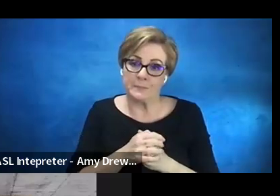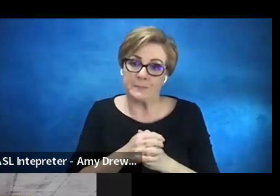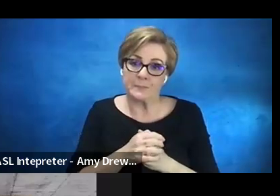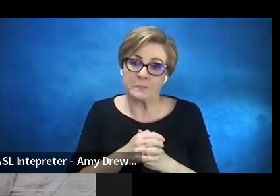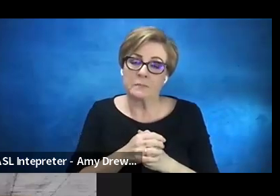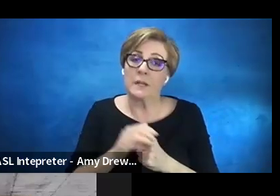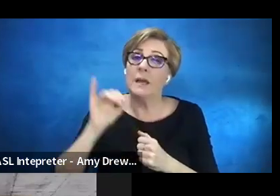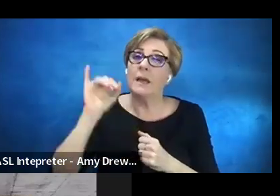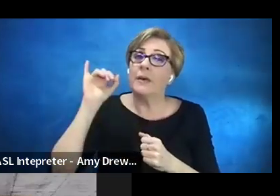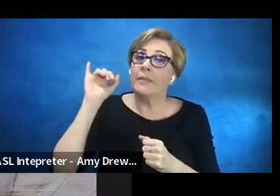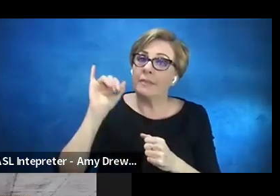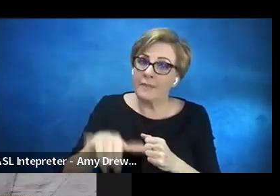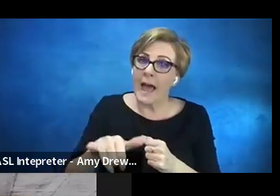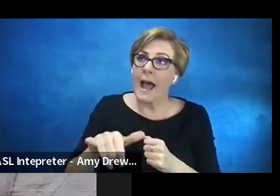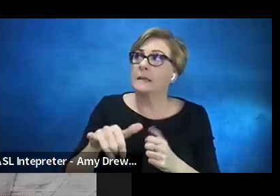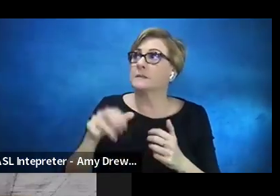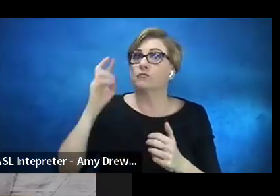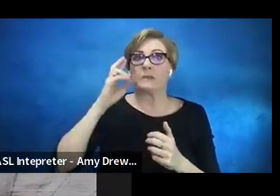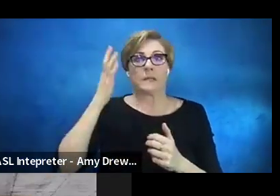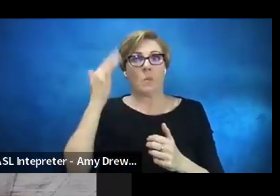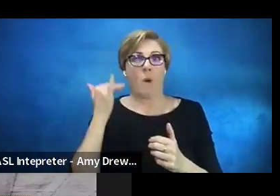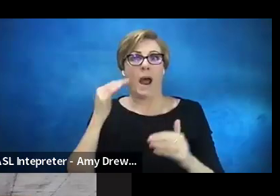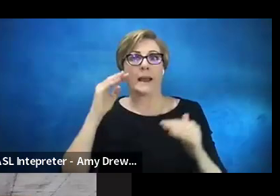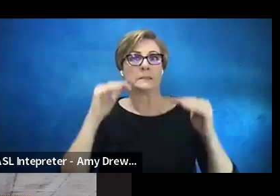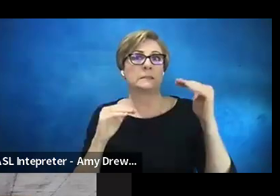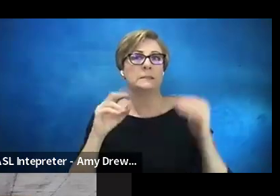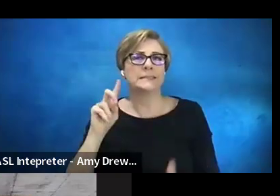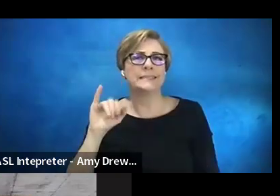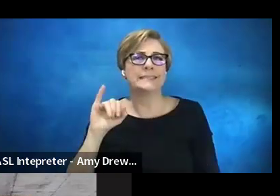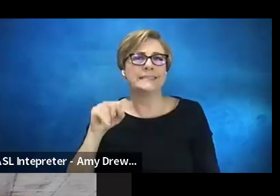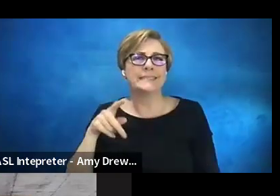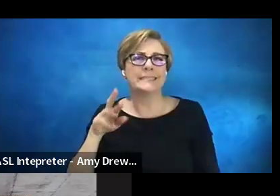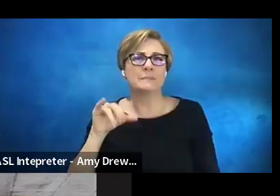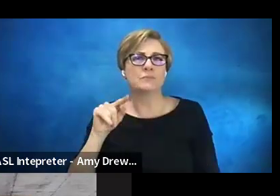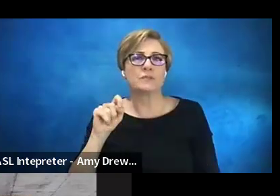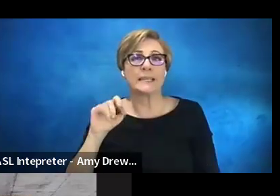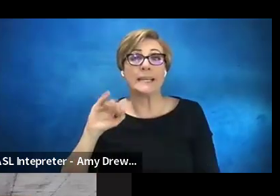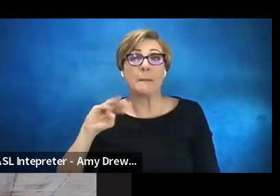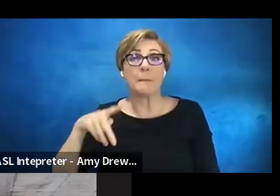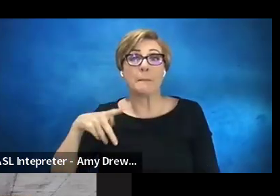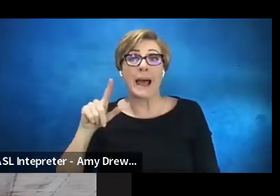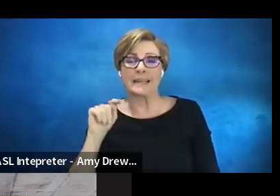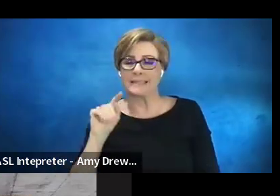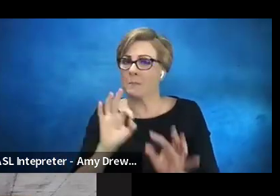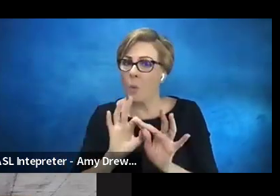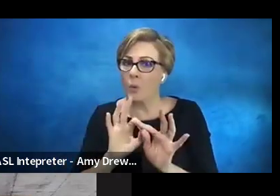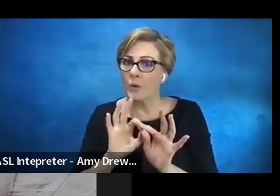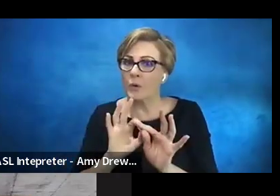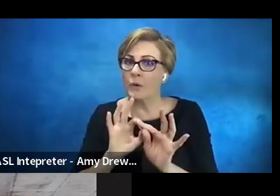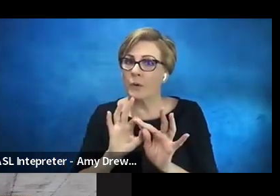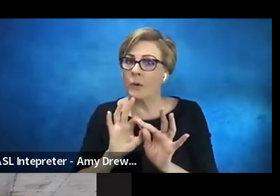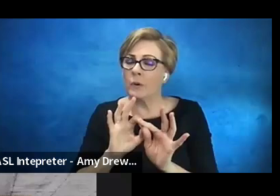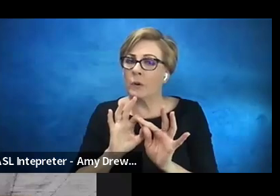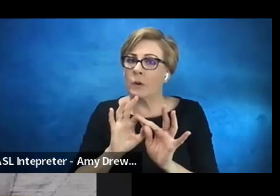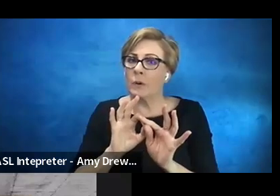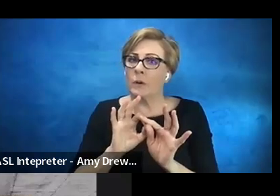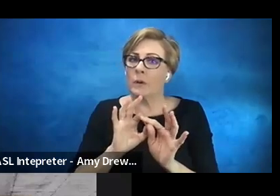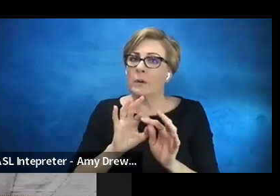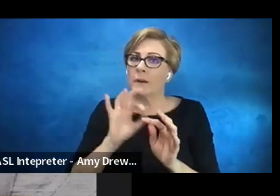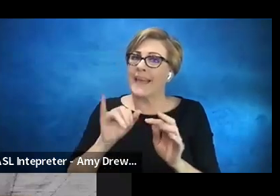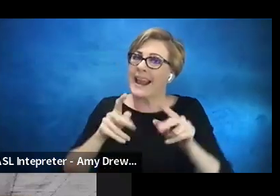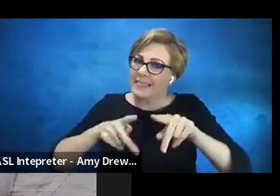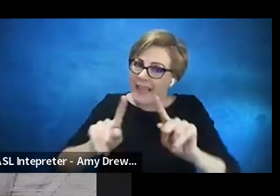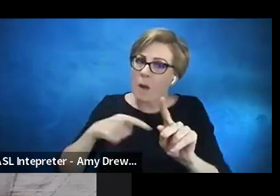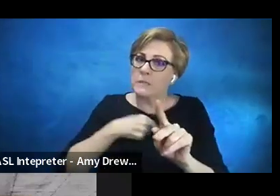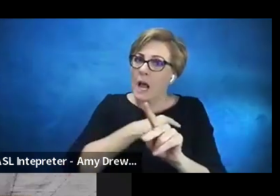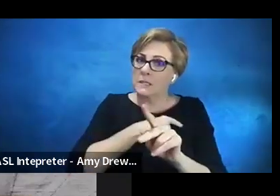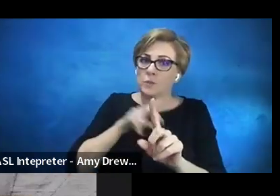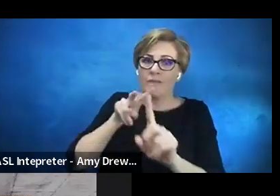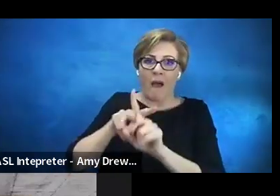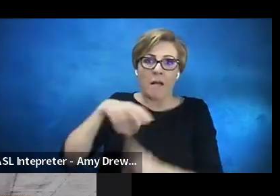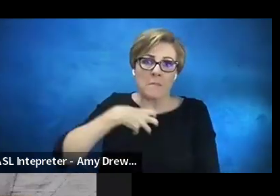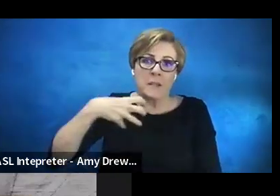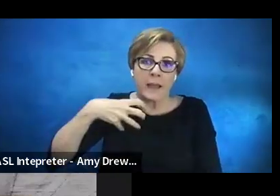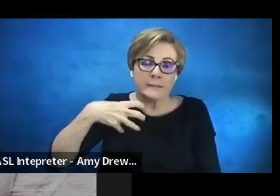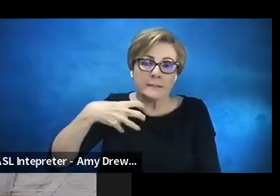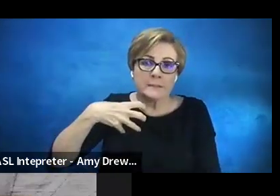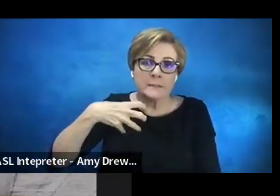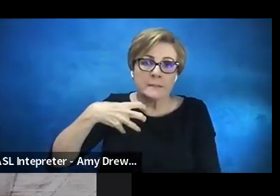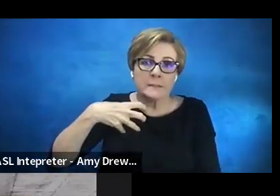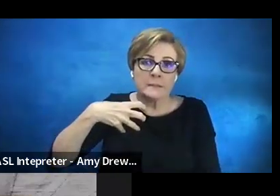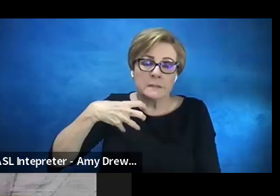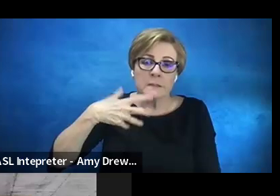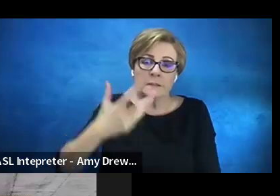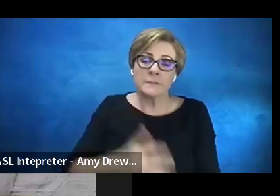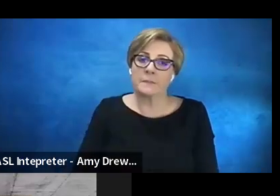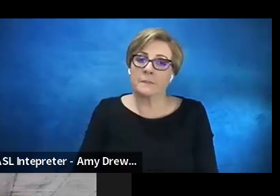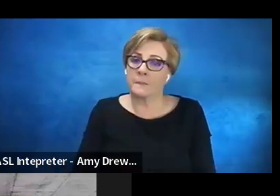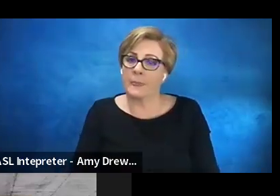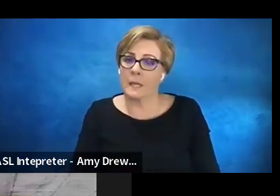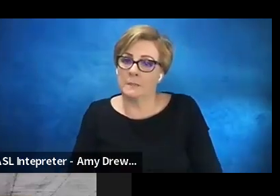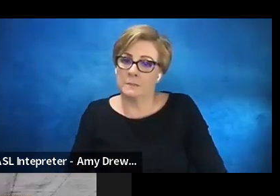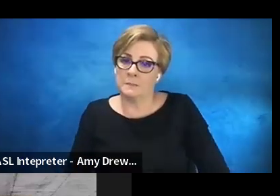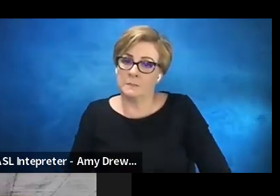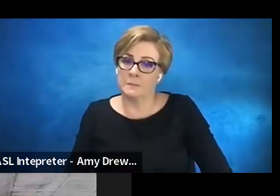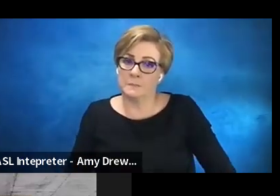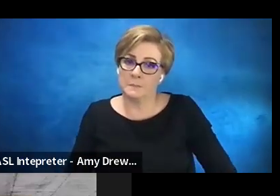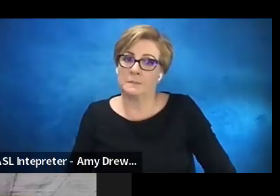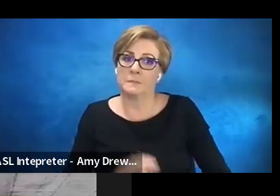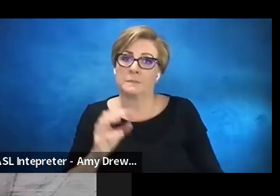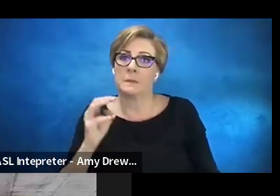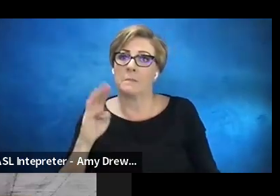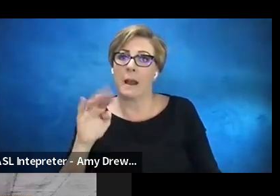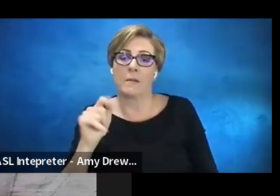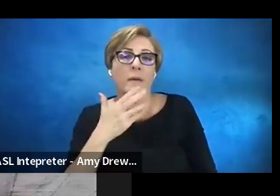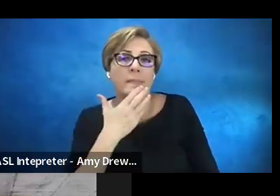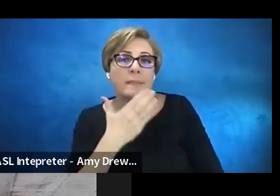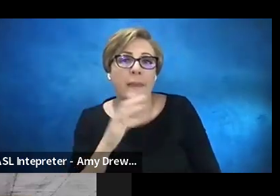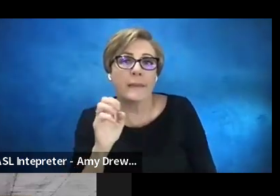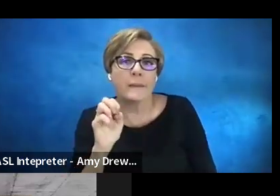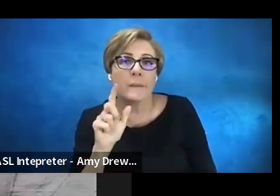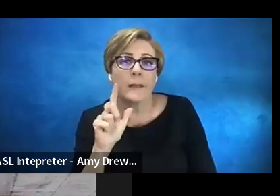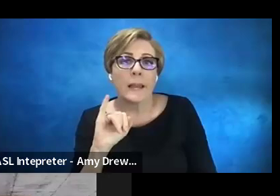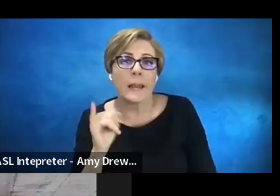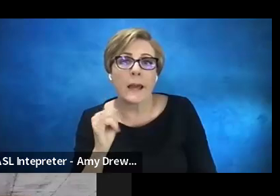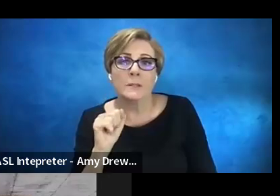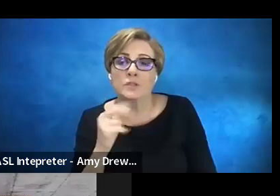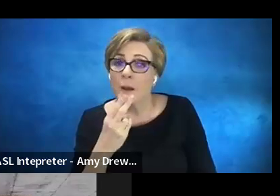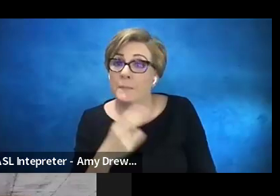when the Office of Civil Rights looked into my situation. And the report was like 300 pages long. A lot of stuff was happening there.